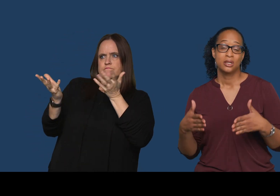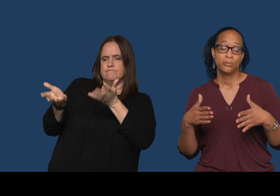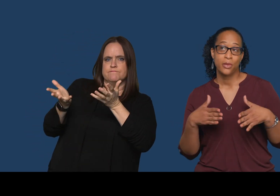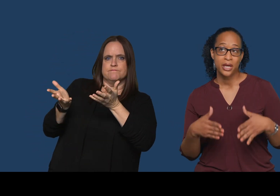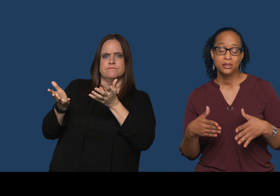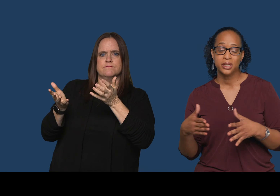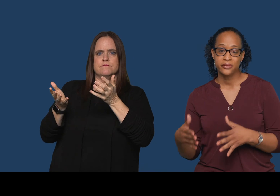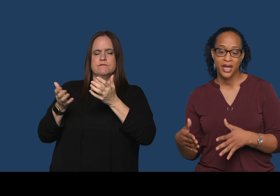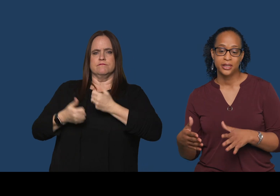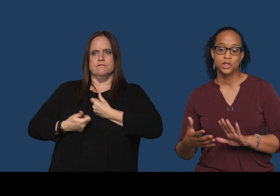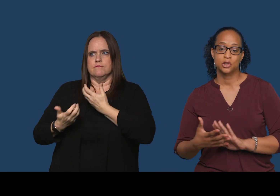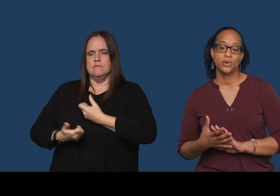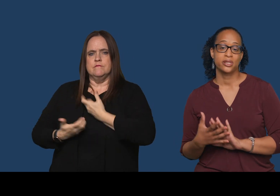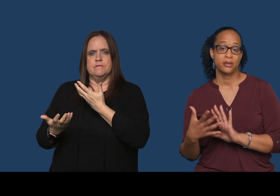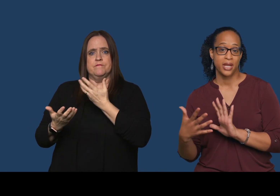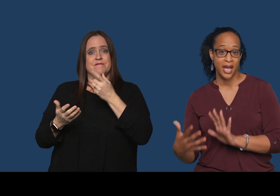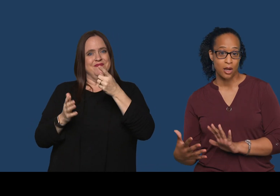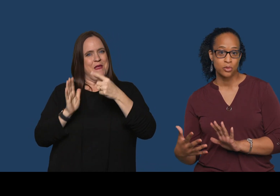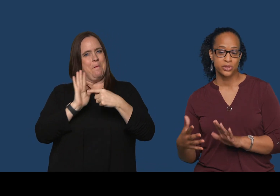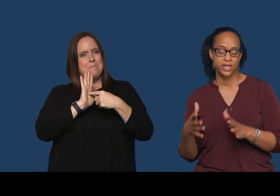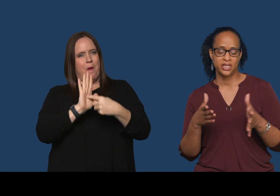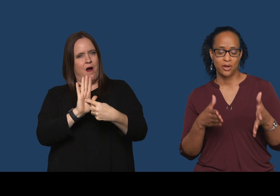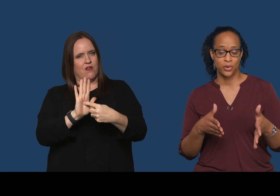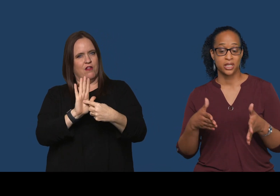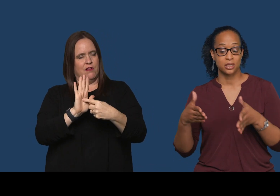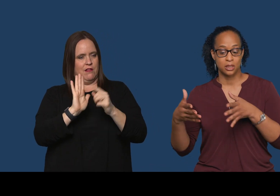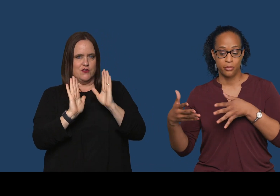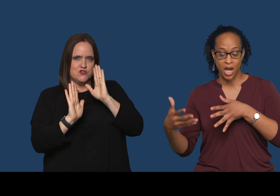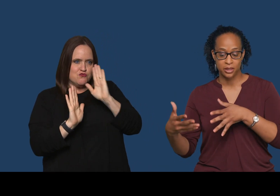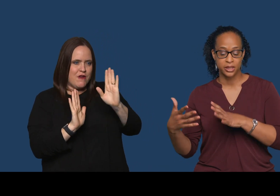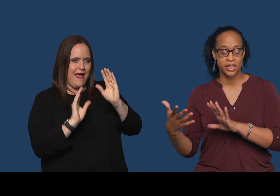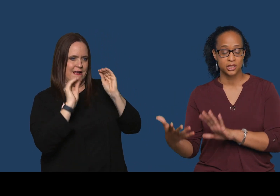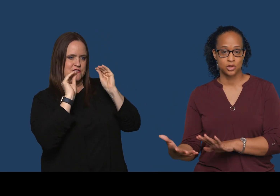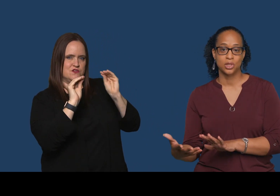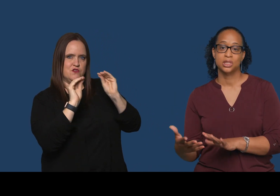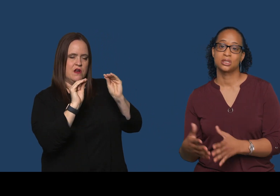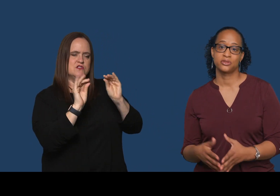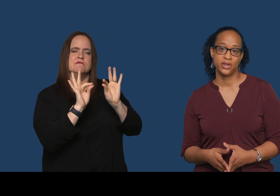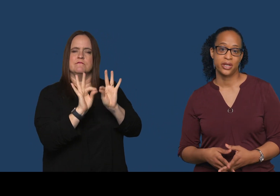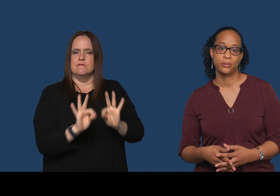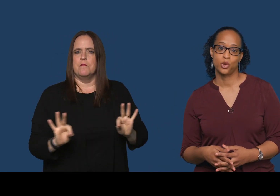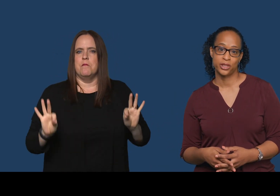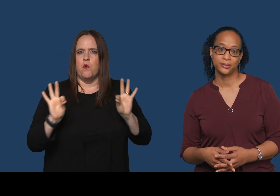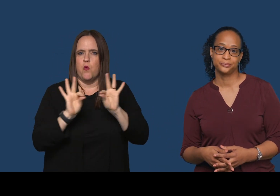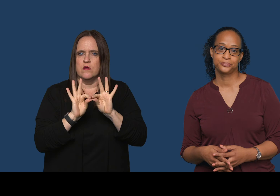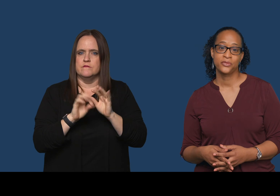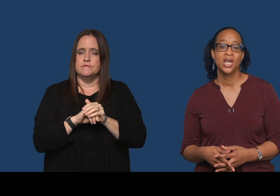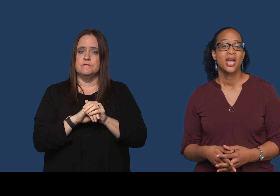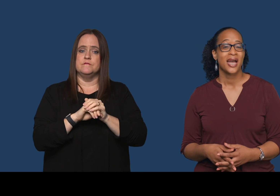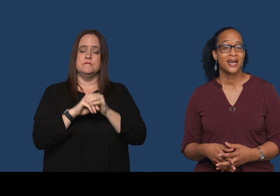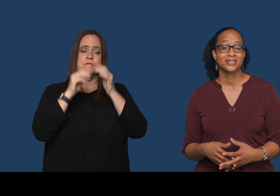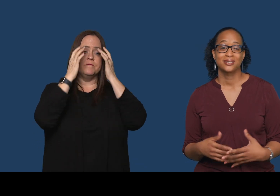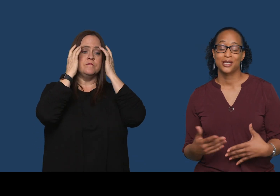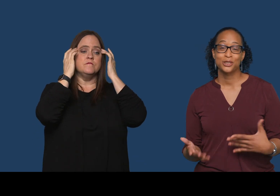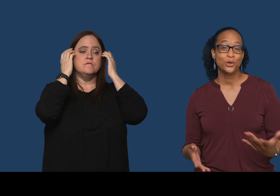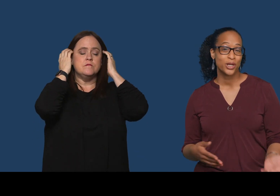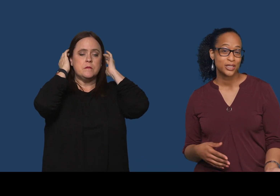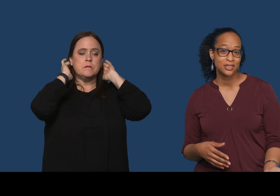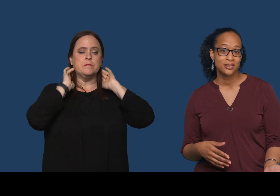Modeling that and showing them how with a direct modeling and instruction is very important. Ask lots of questions.